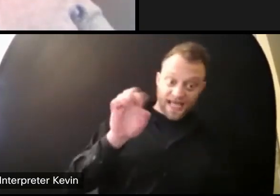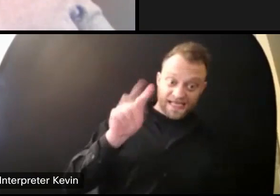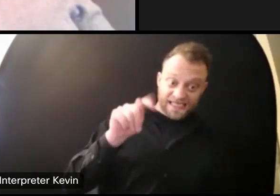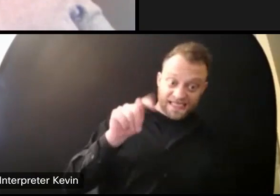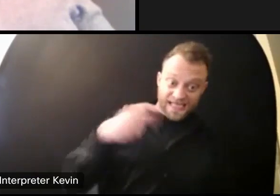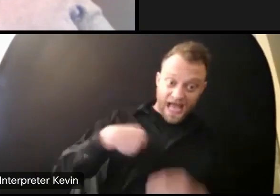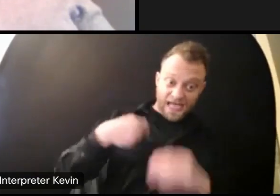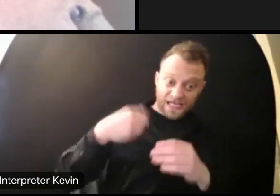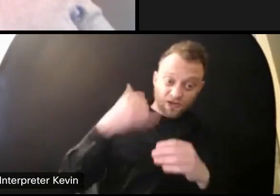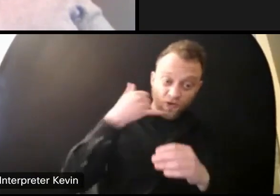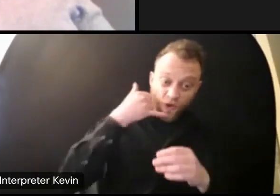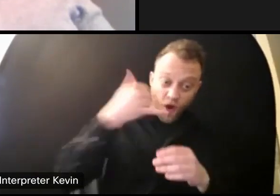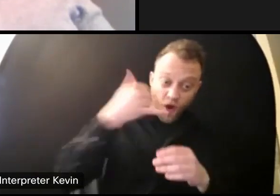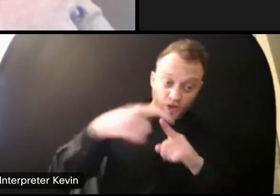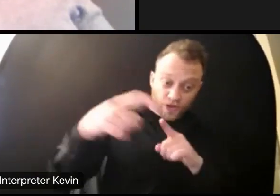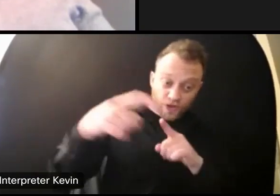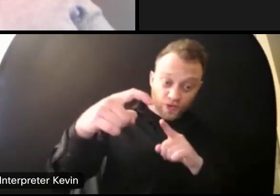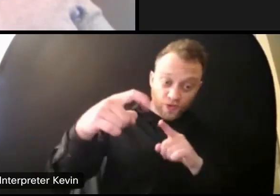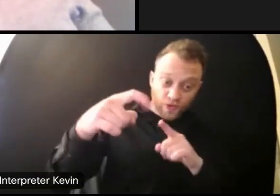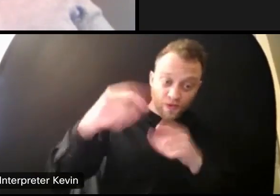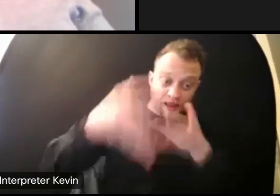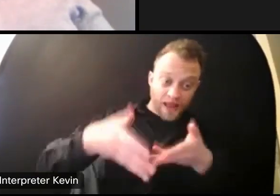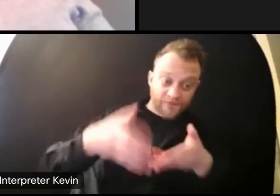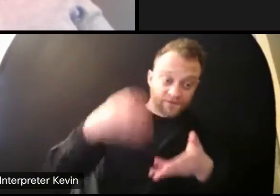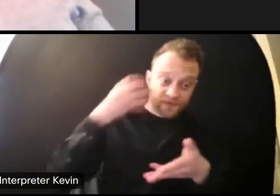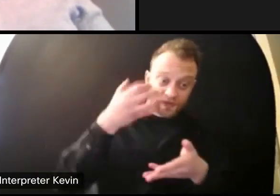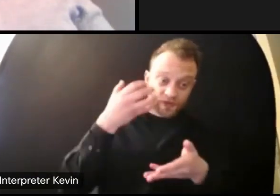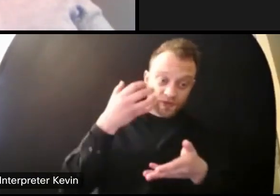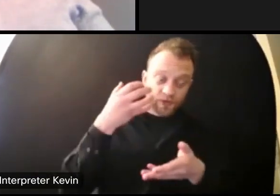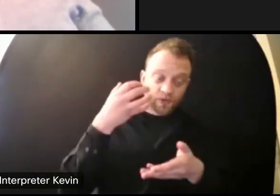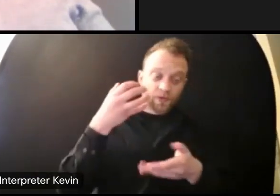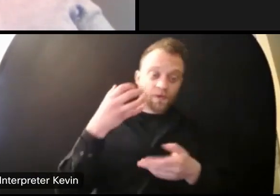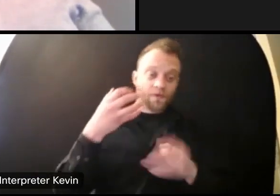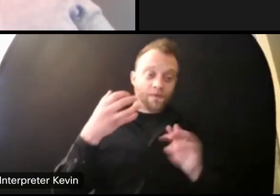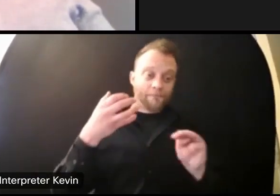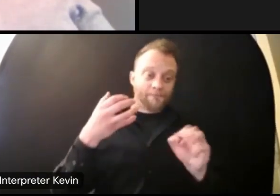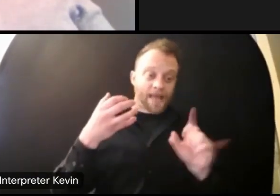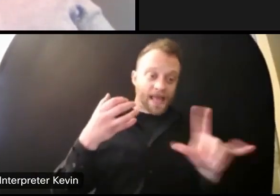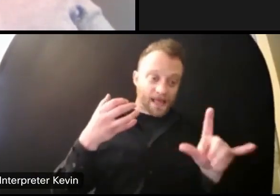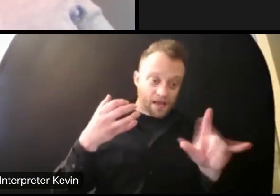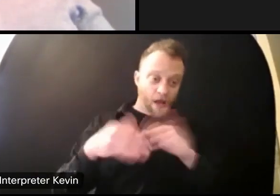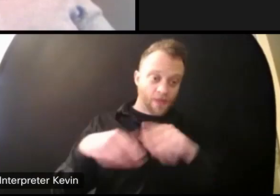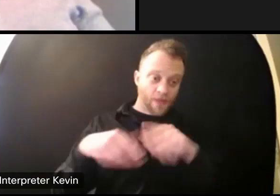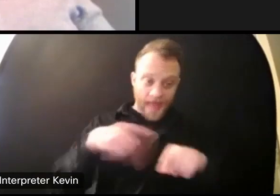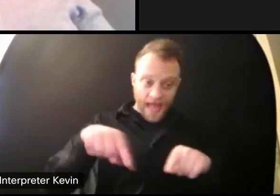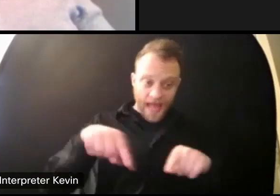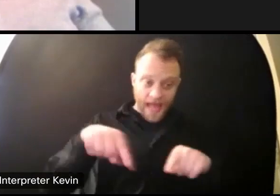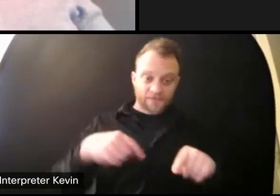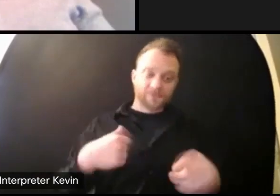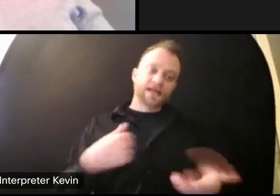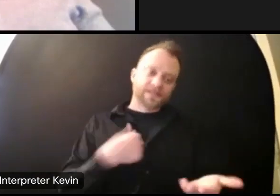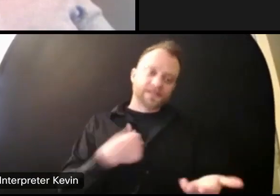phone and there's also a voicemail on the office phone. Anyways, so it did that. I was curious